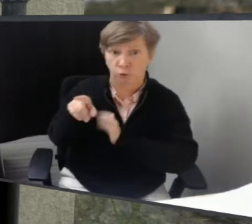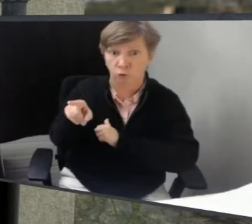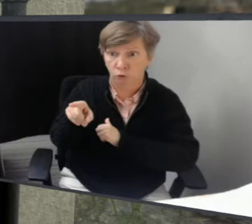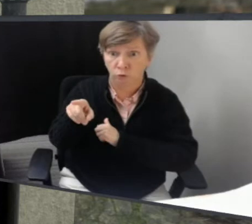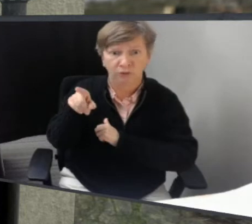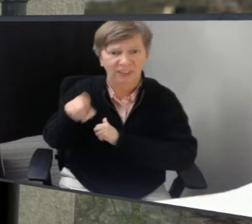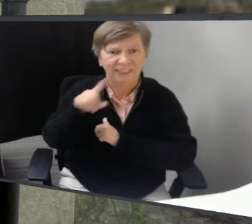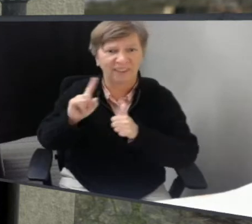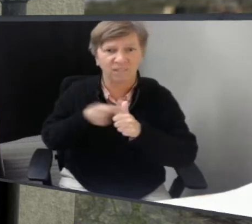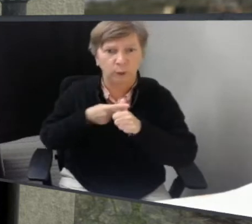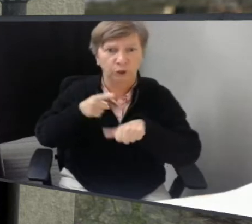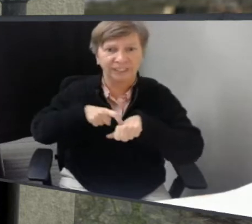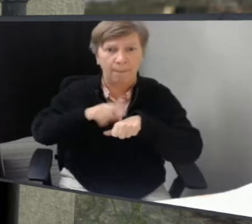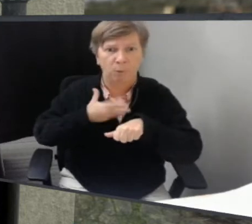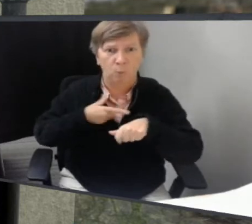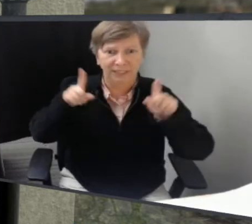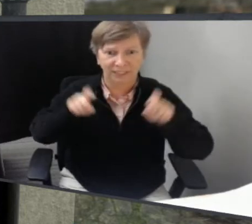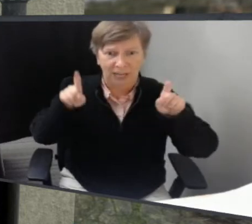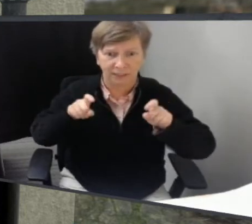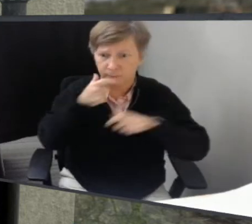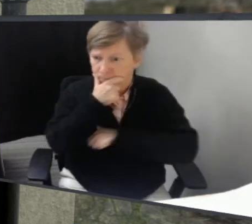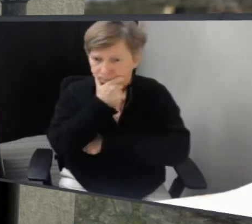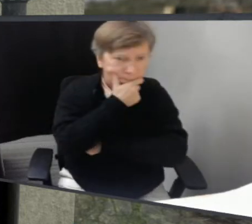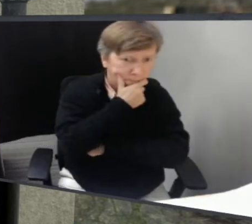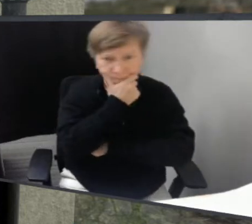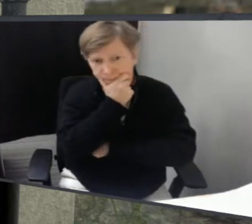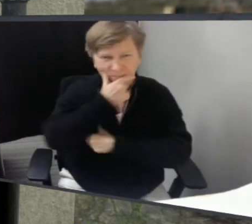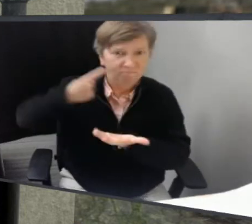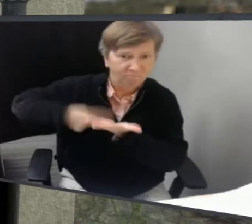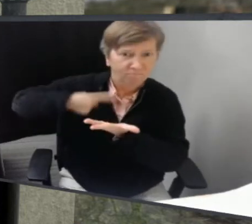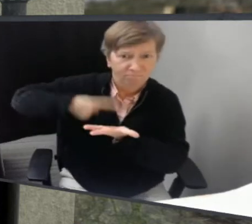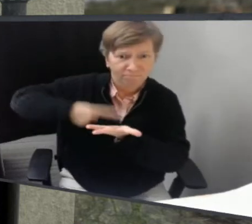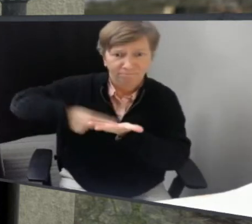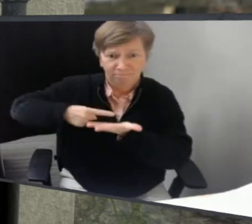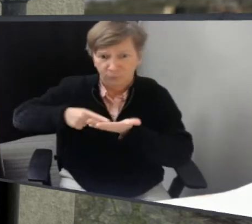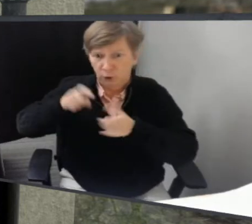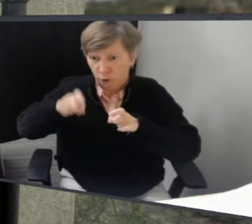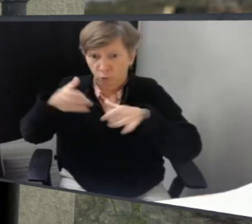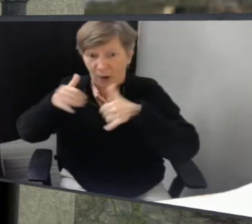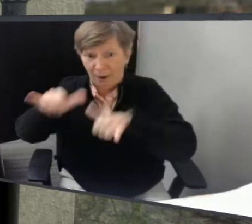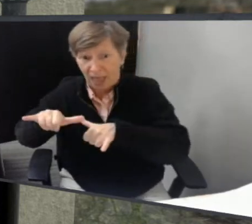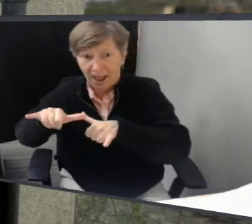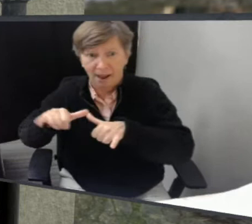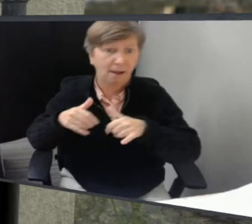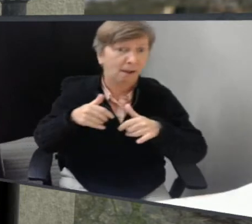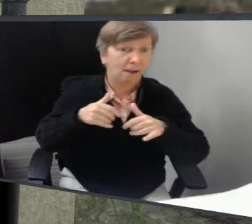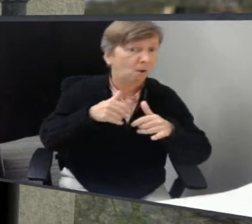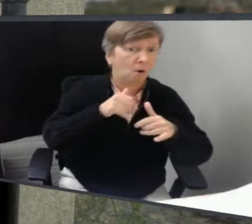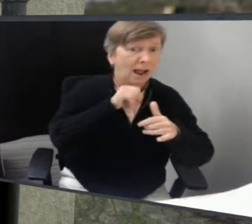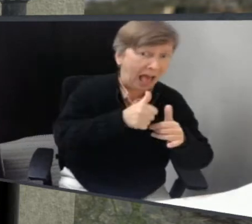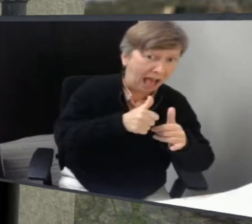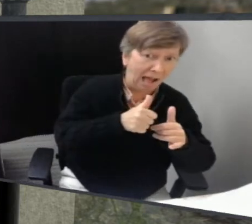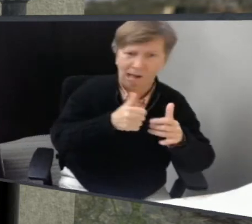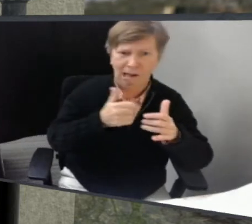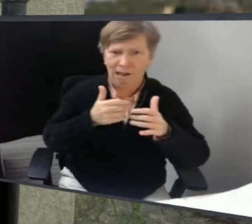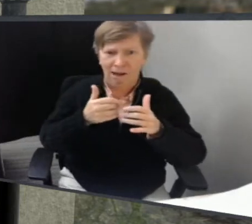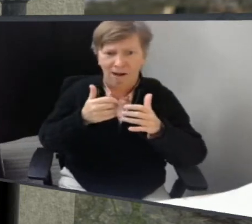You can see this picture here. That was the first time we tested this, and had discussions about what